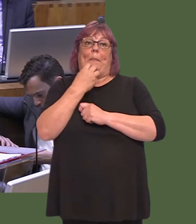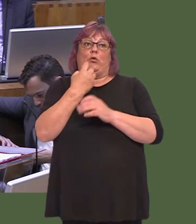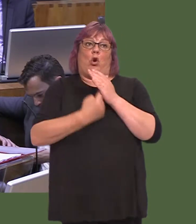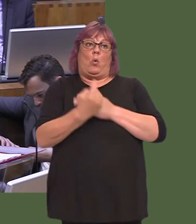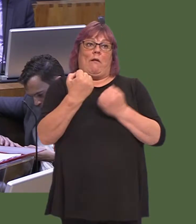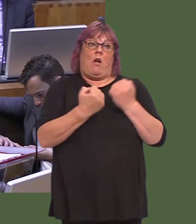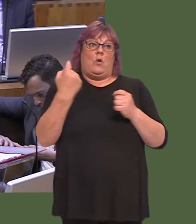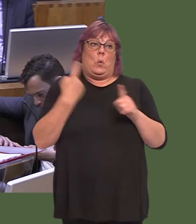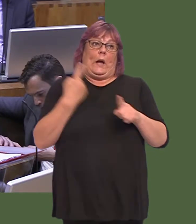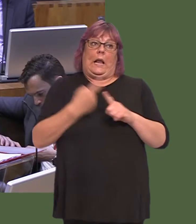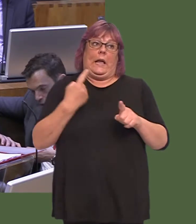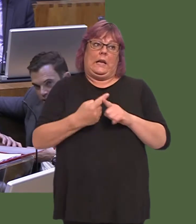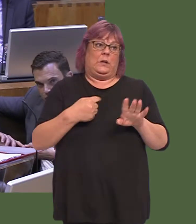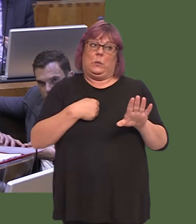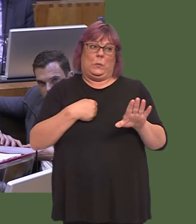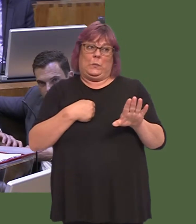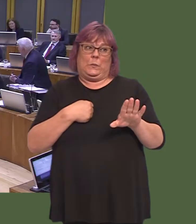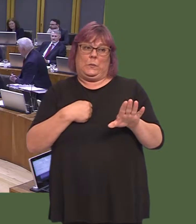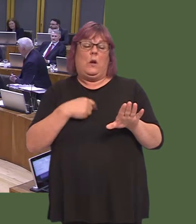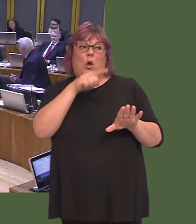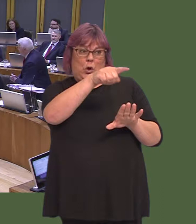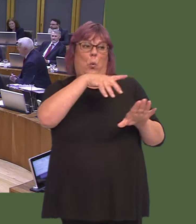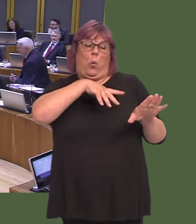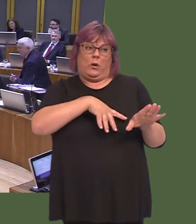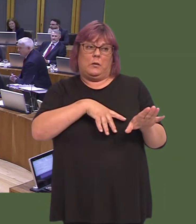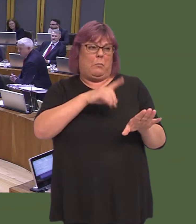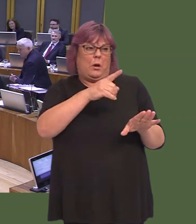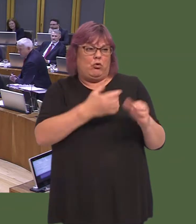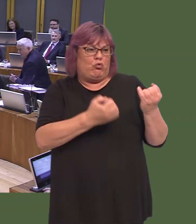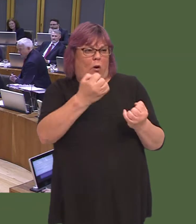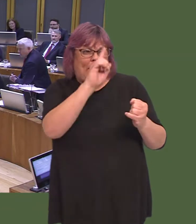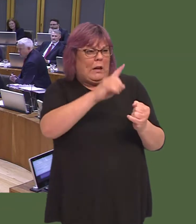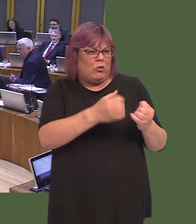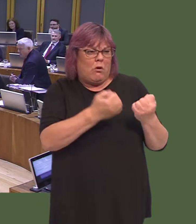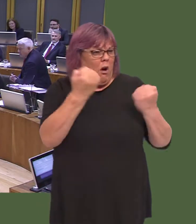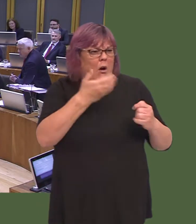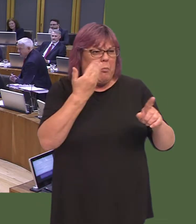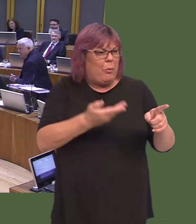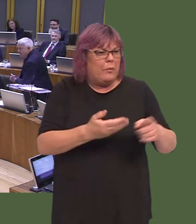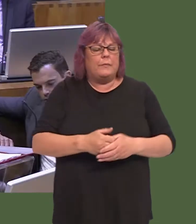They are. Simon Thomas AM: Cardiff city council is. Carwyn Jones AM: Practise what you preach. The second thing is, of courseóand in the short termóthat the way to do this is to